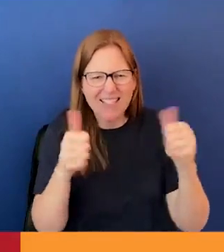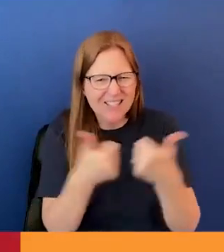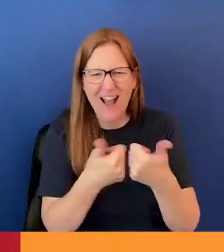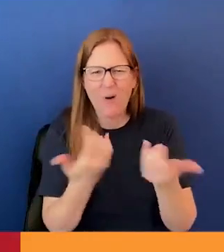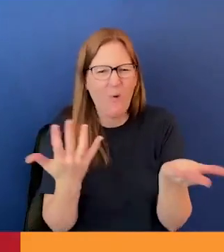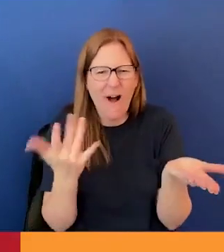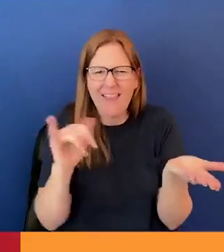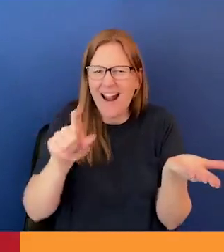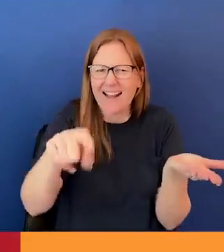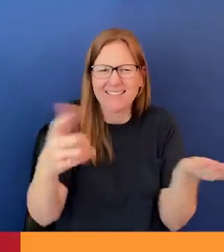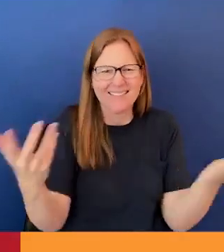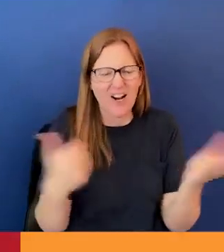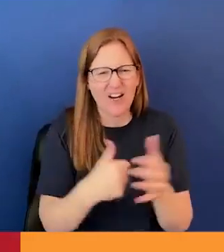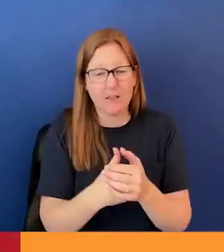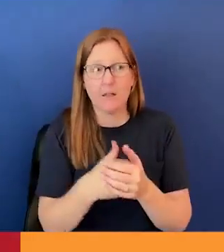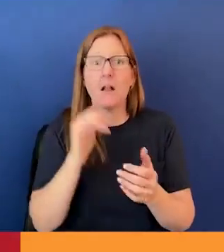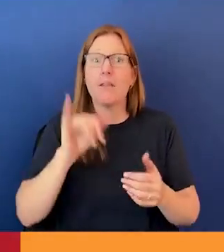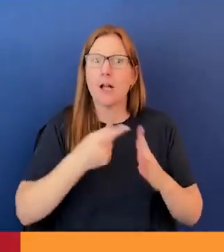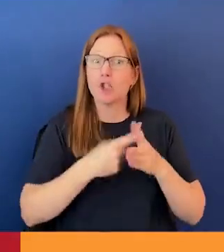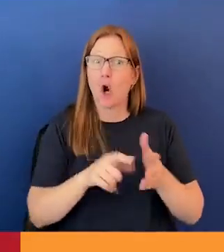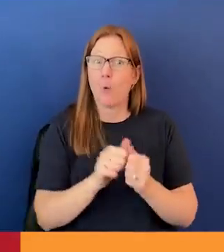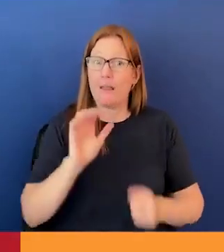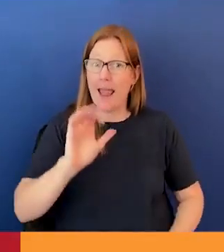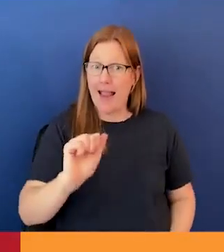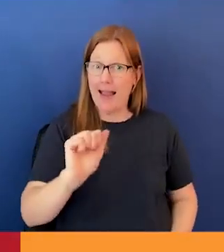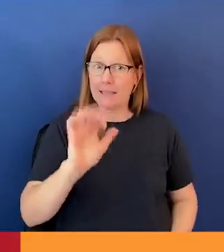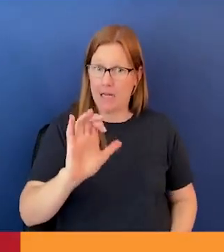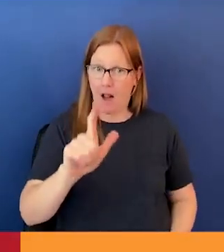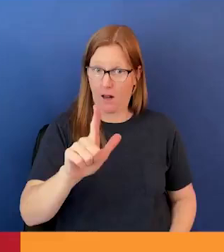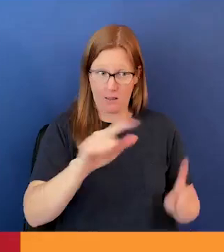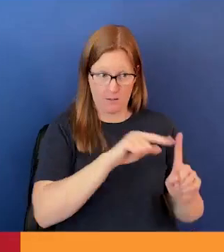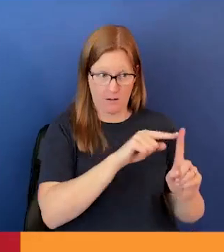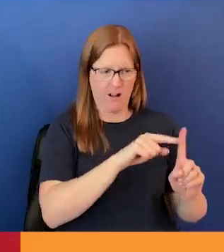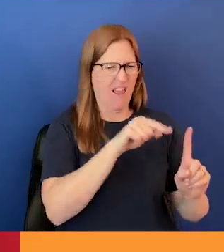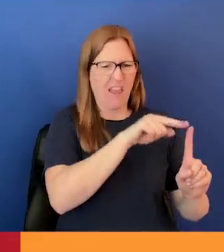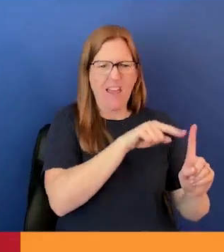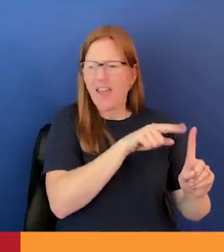Well, it started with ACL identified caregivers and caregiving,